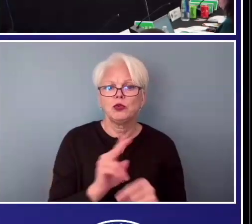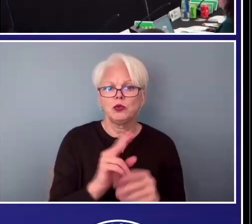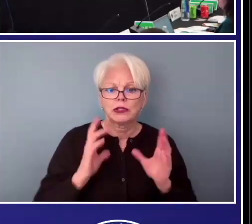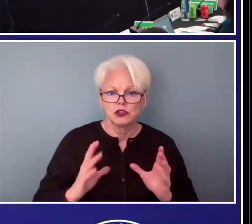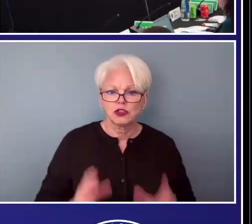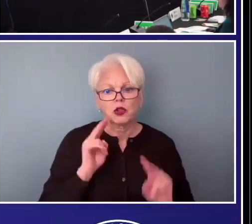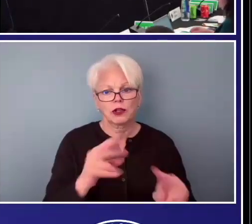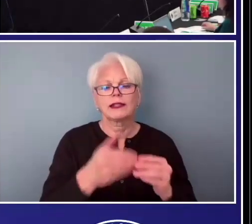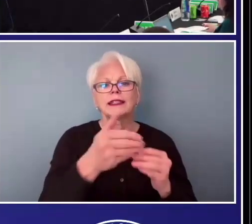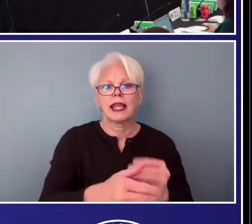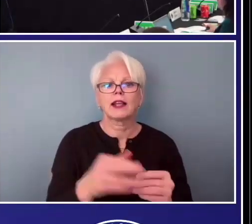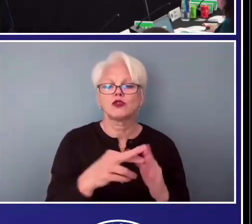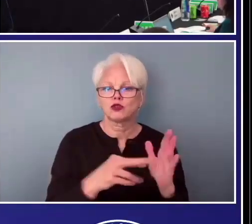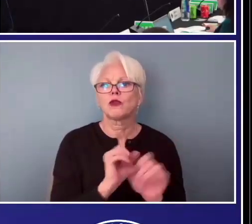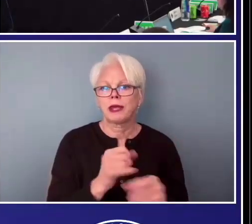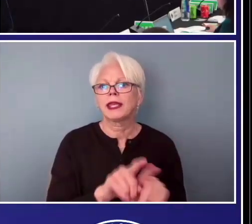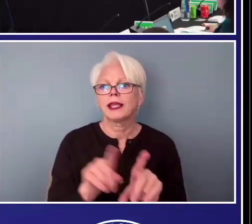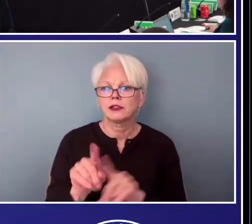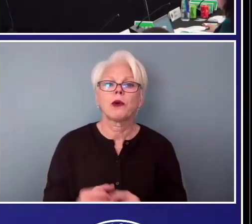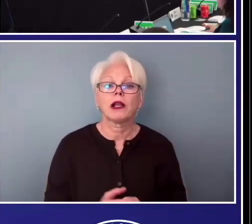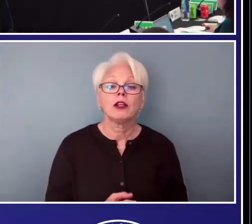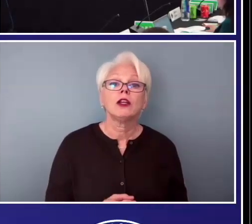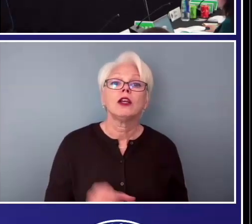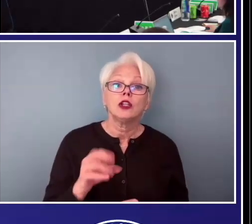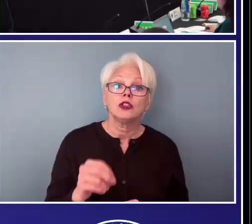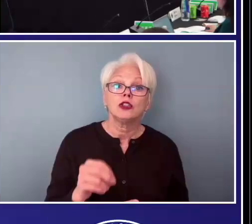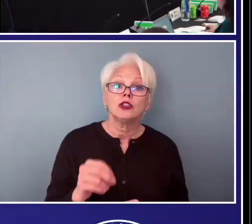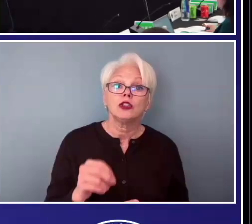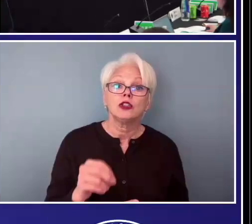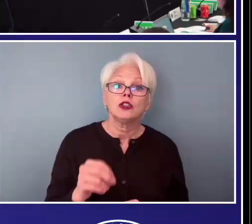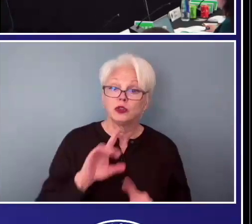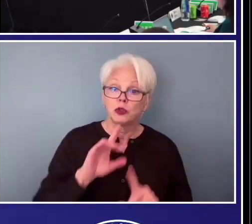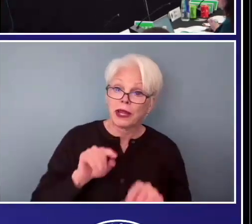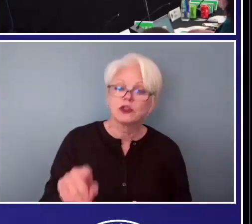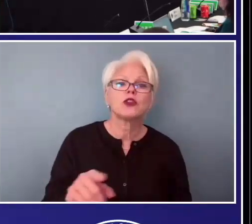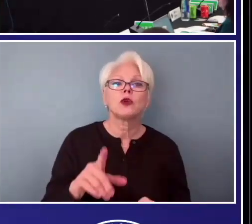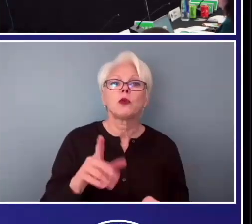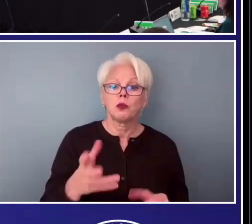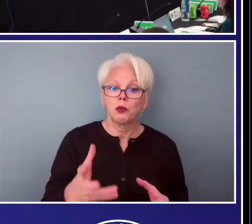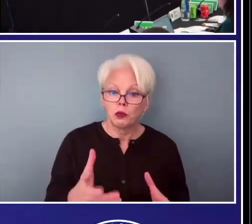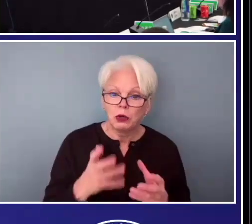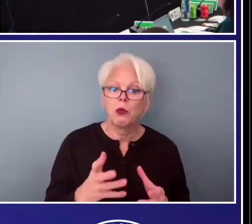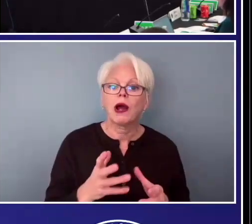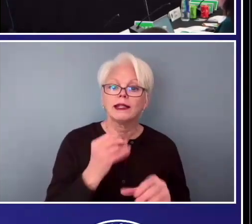So the answer to your question is yes, we want institutions and we want students to have as much data as available.